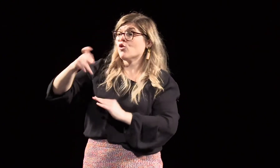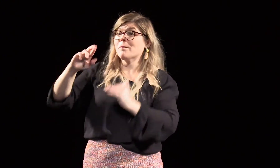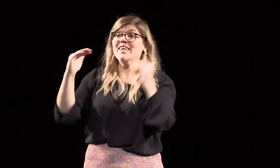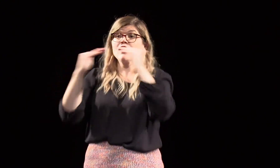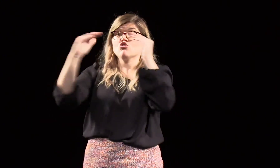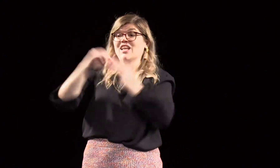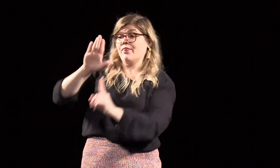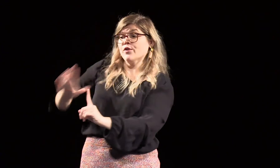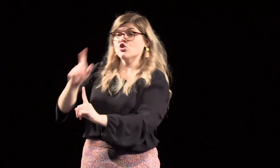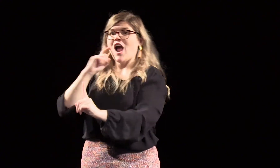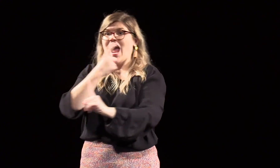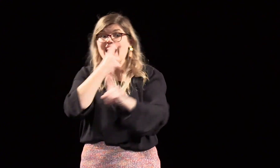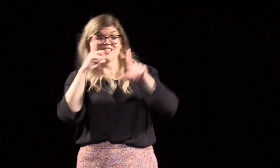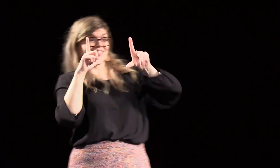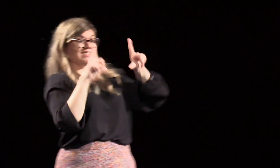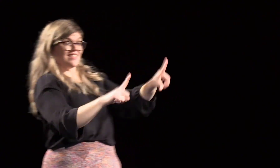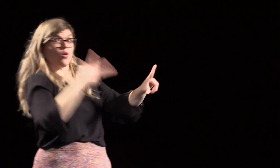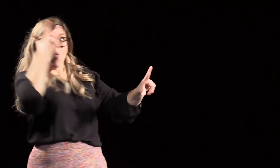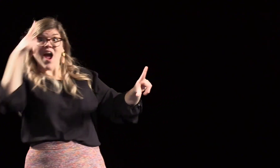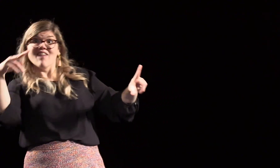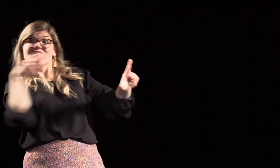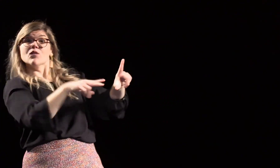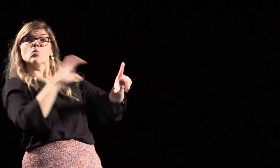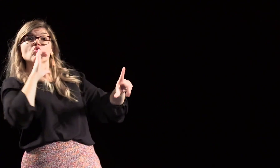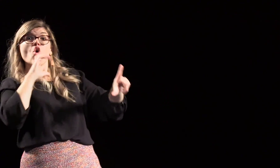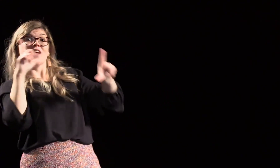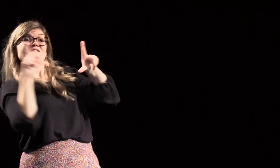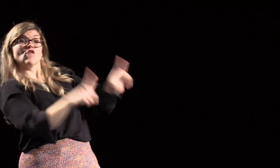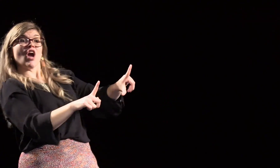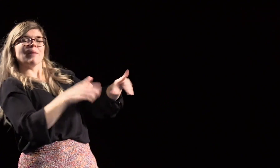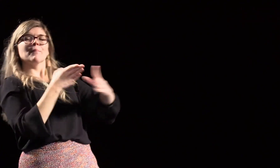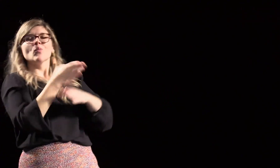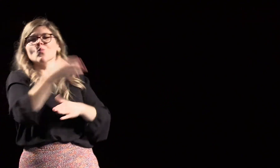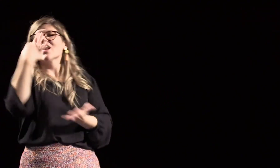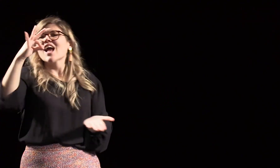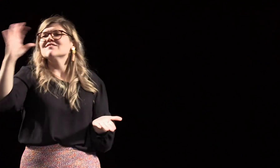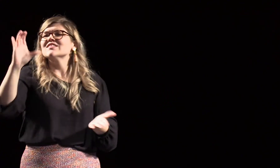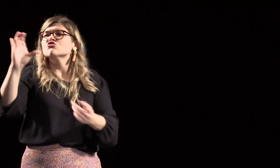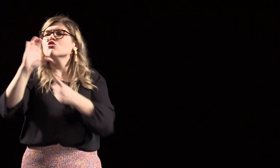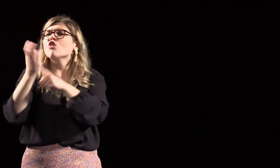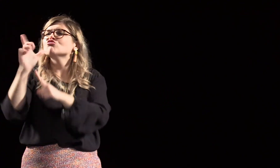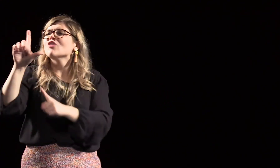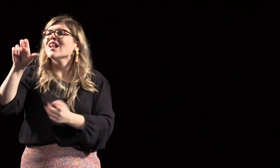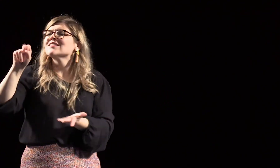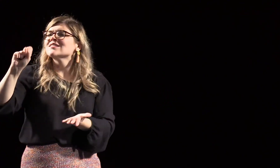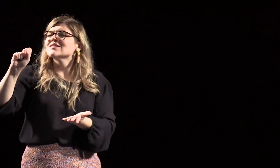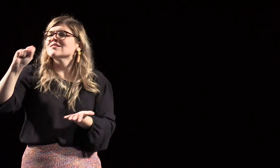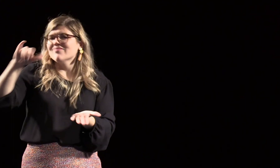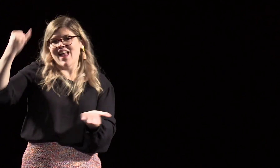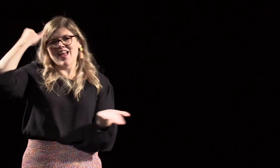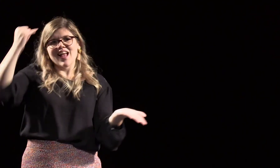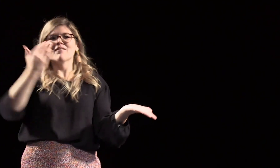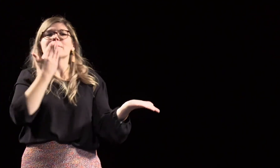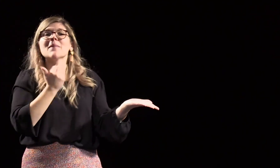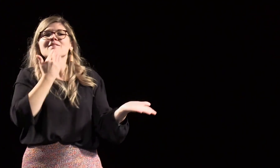their equal peer. In the Sewards' eyes, and through this 19th-century lens,